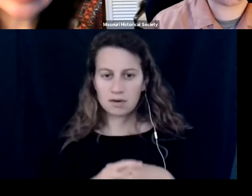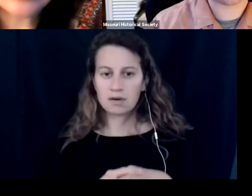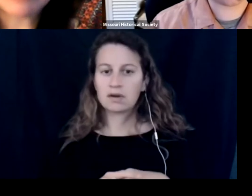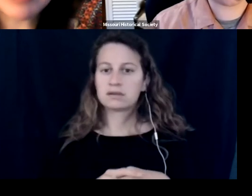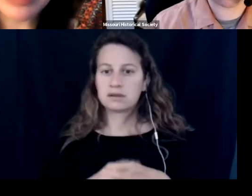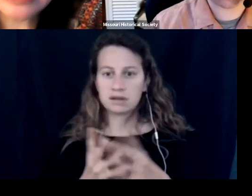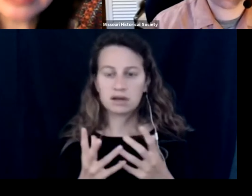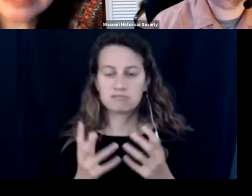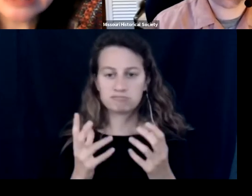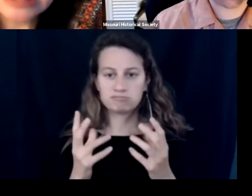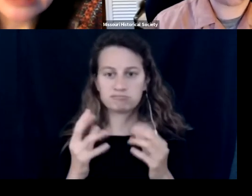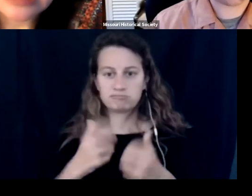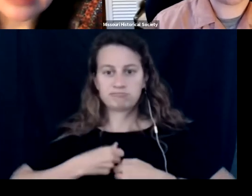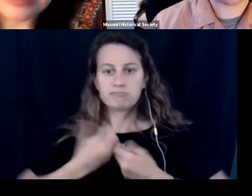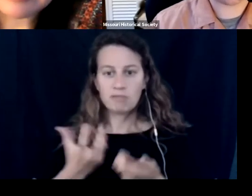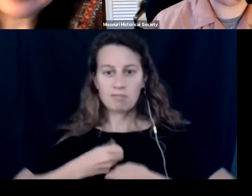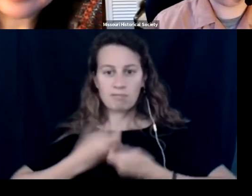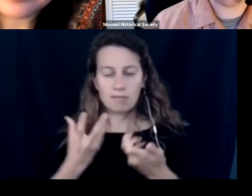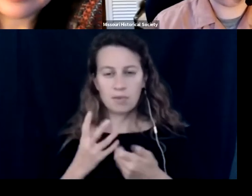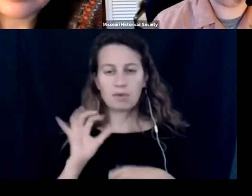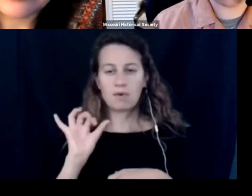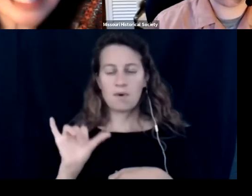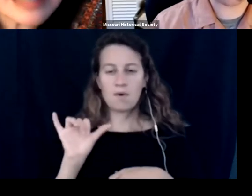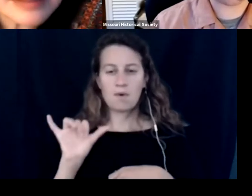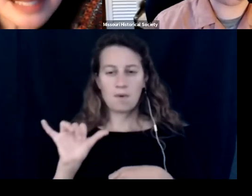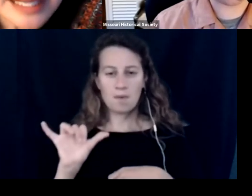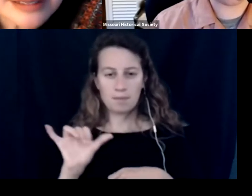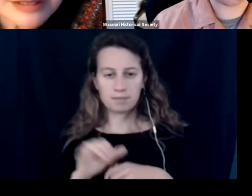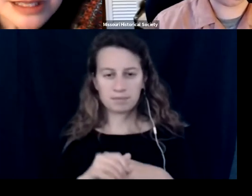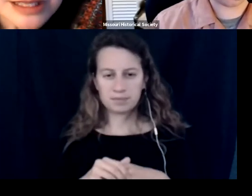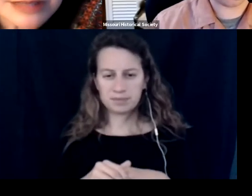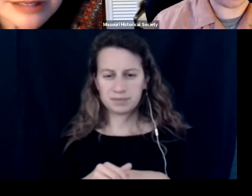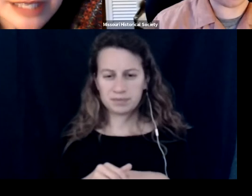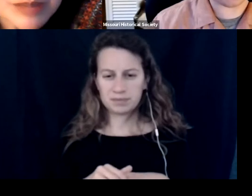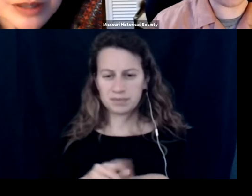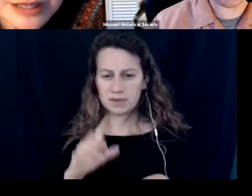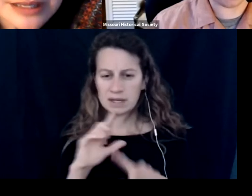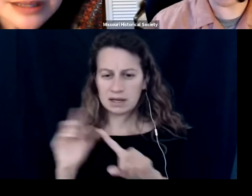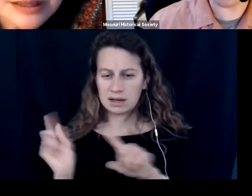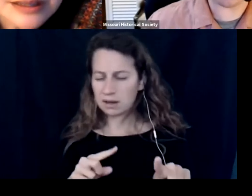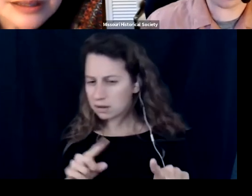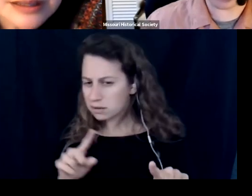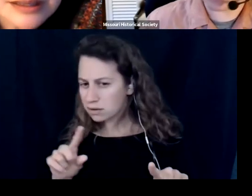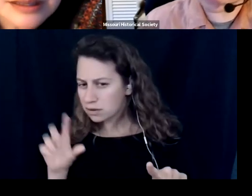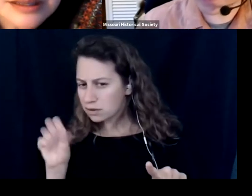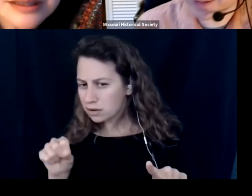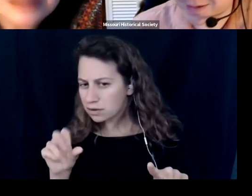feature it's kind of an all day event that will feature four different speakers. And this year's topic is the United